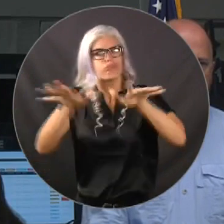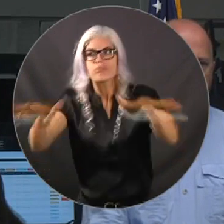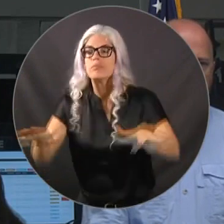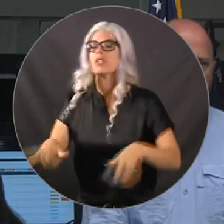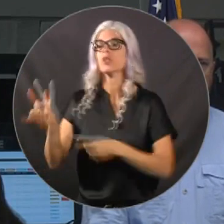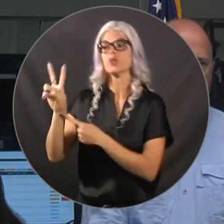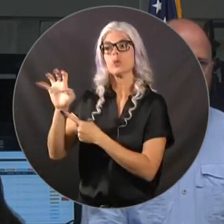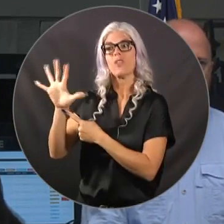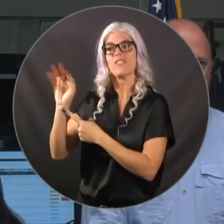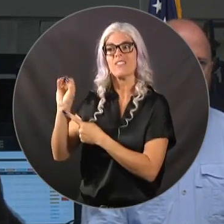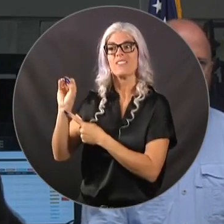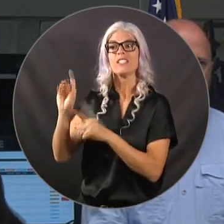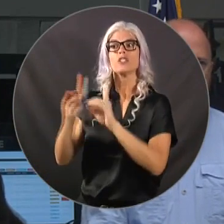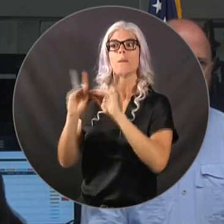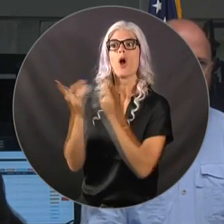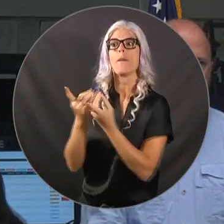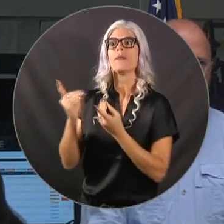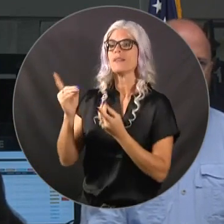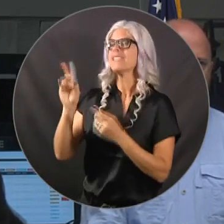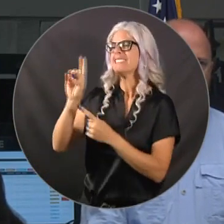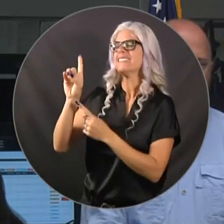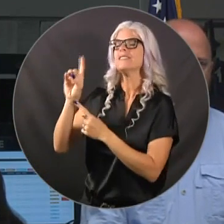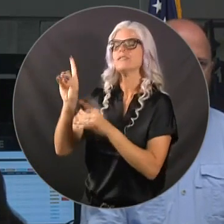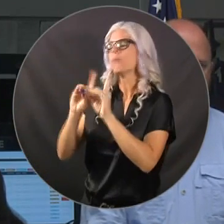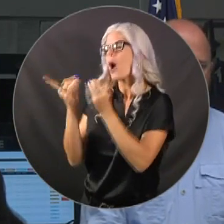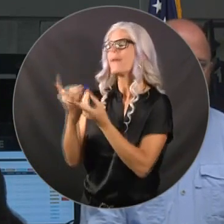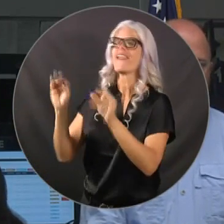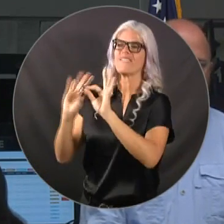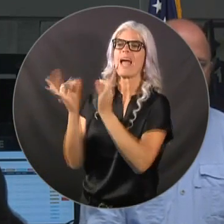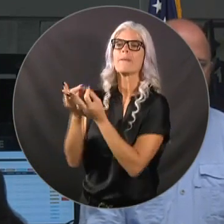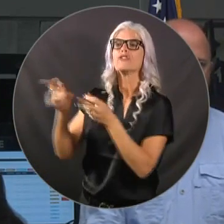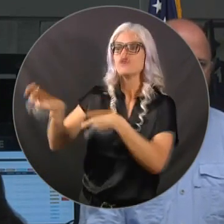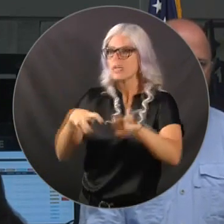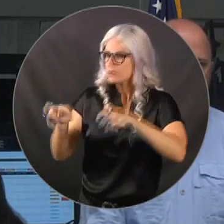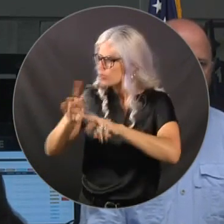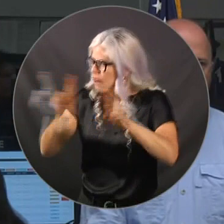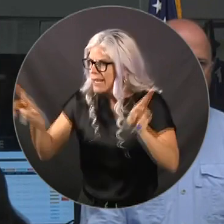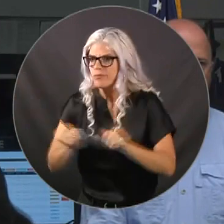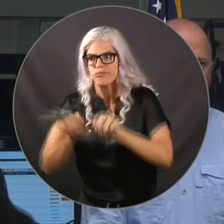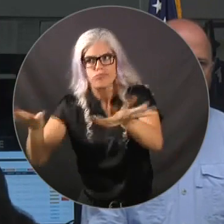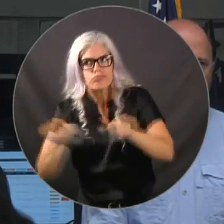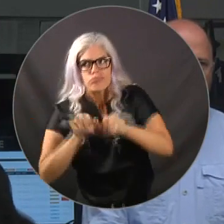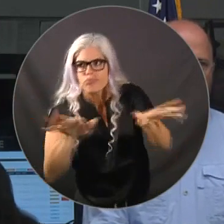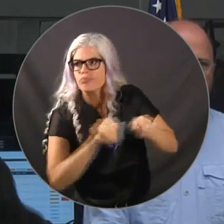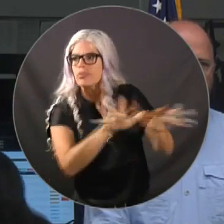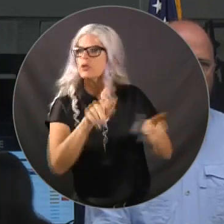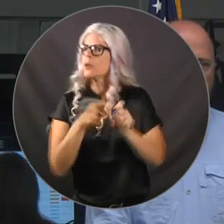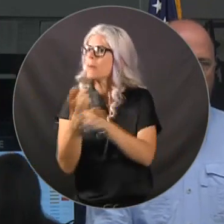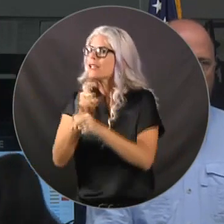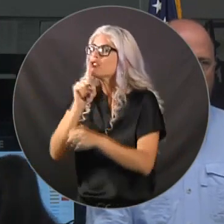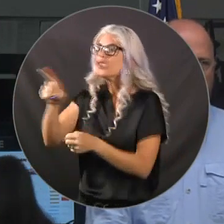of Transportation crews t and begin damage assessme